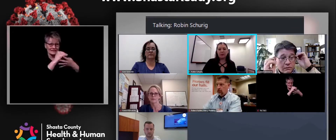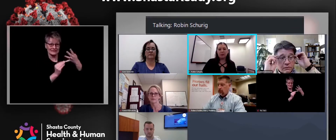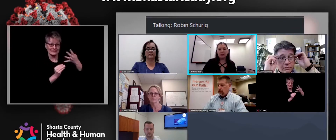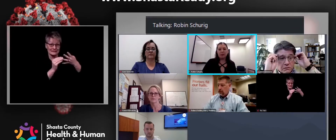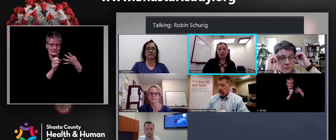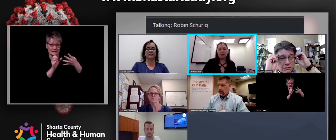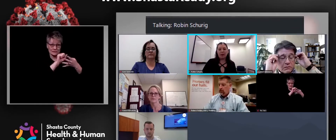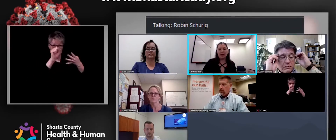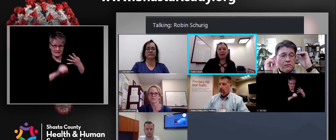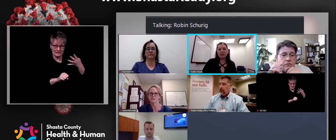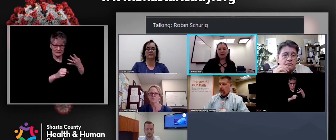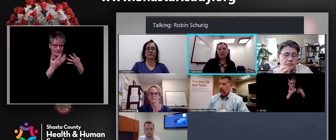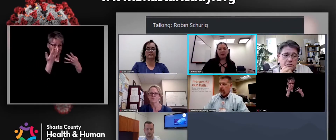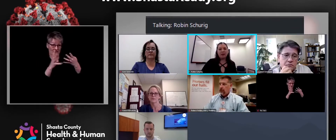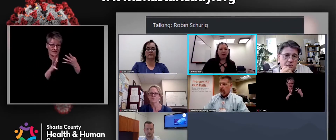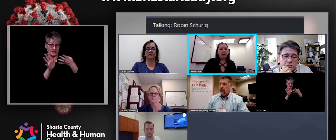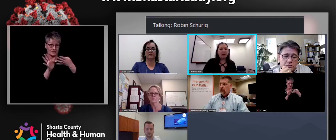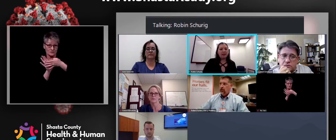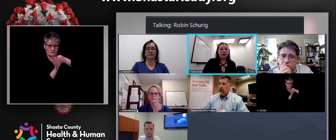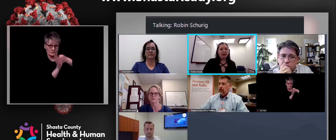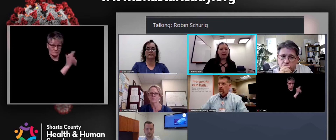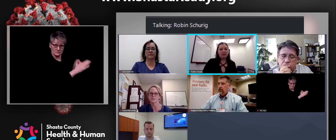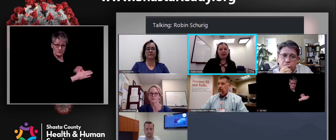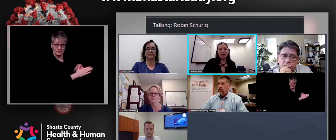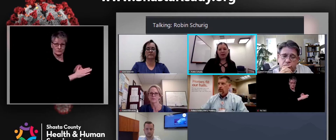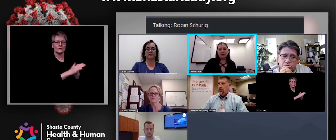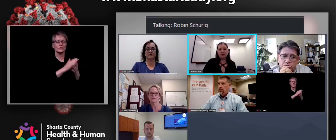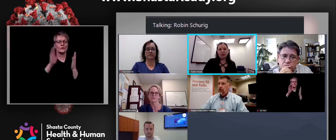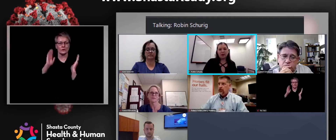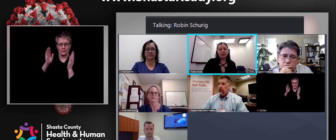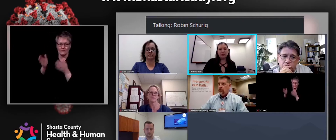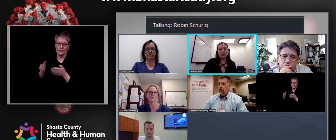look forward to learning more about that next week, and that's all I have today. I'll turn